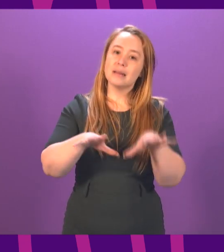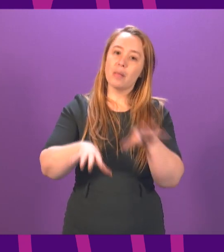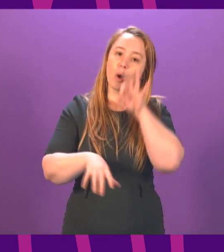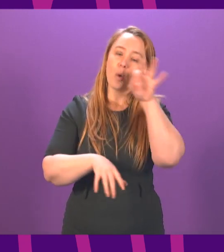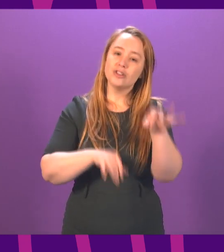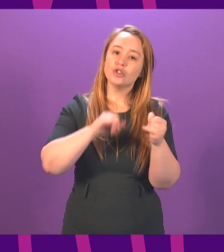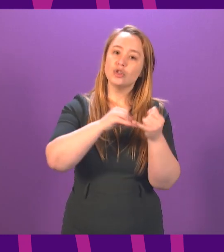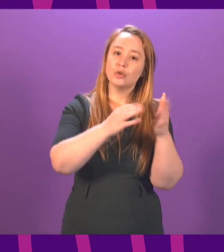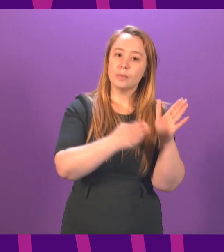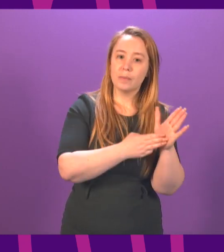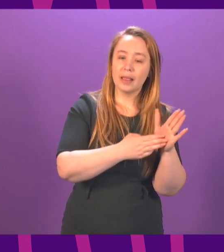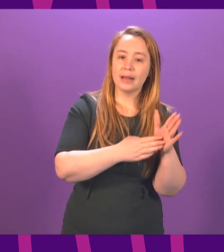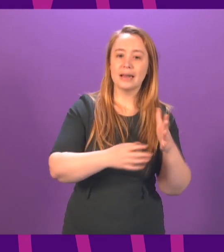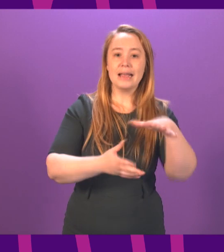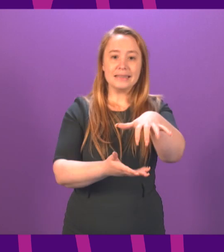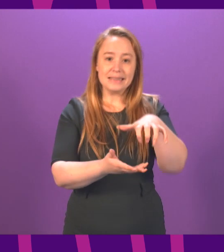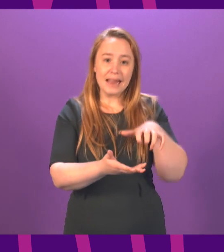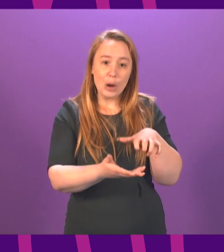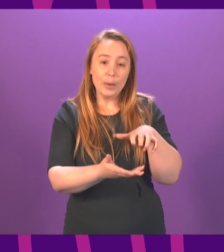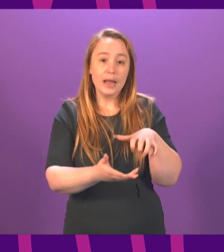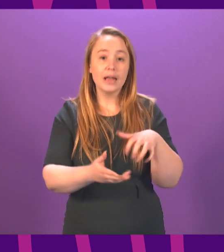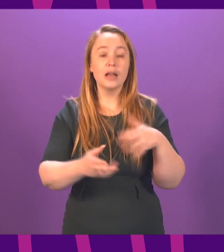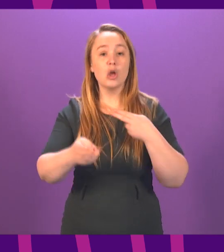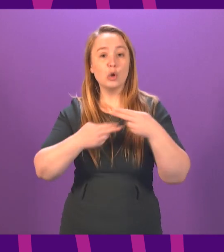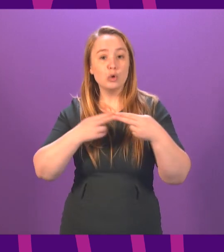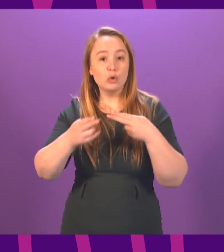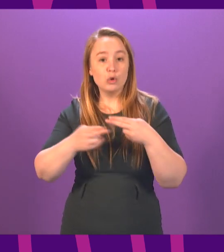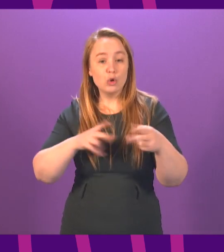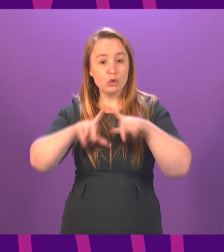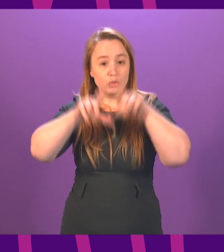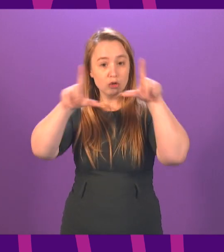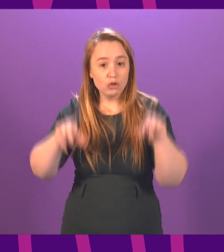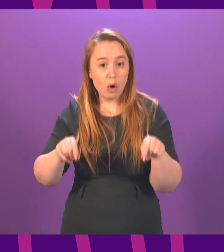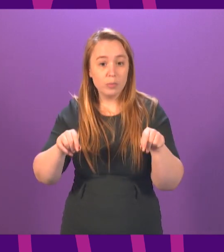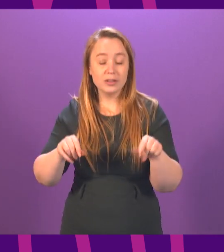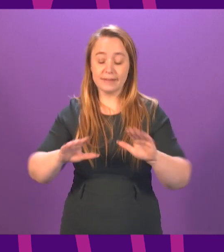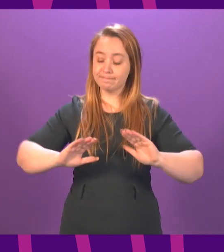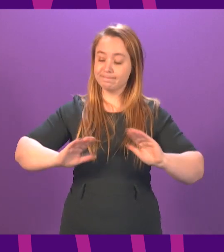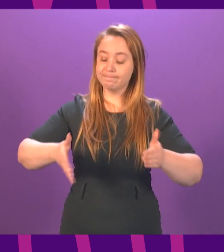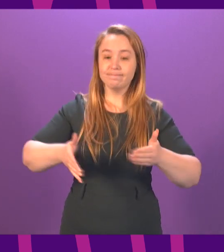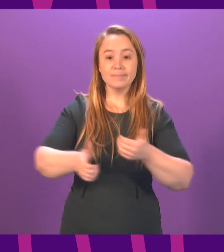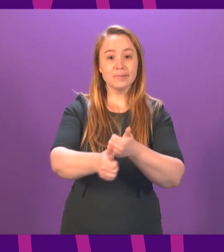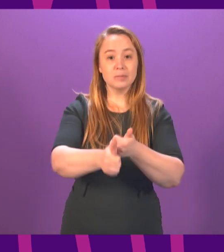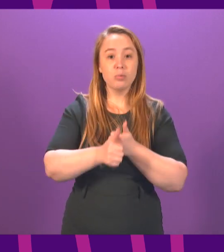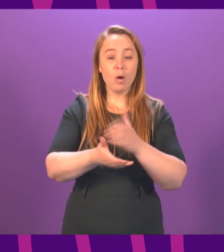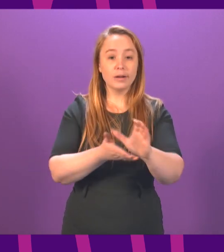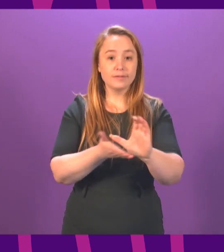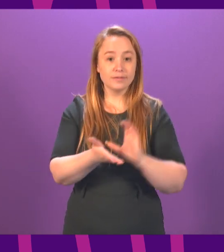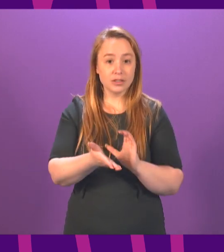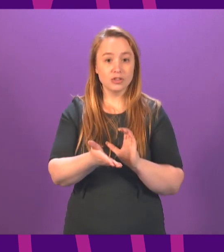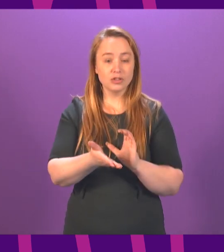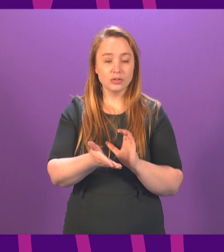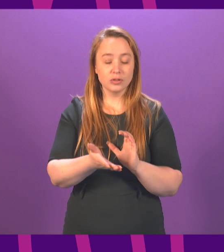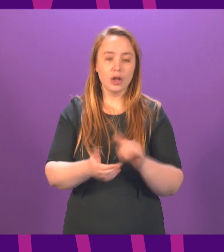food takeaways that are based in Glasgow city centre get no financial support at all, but tier